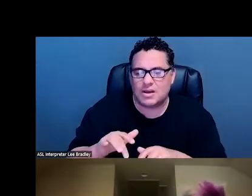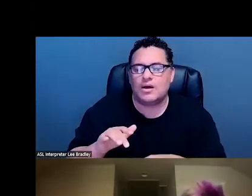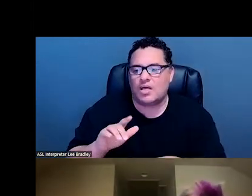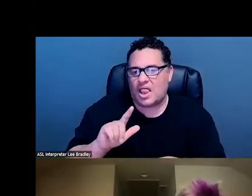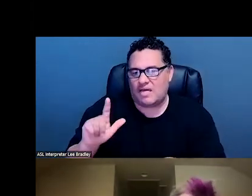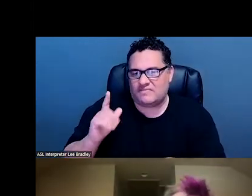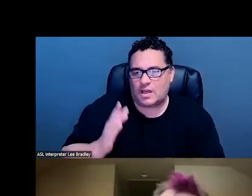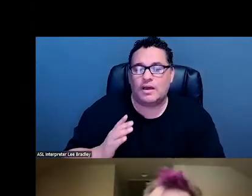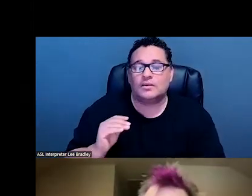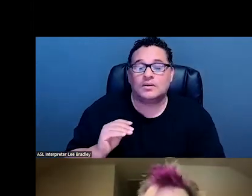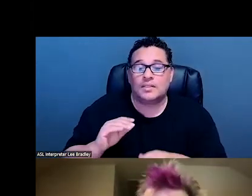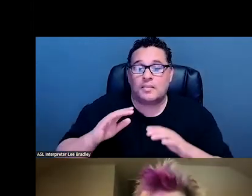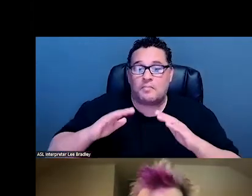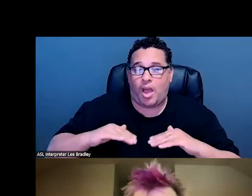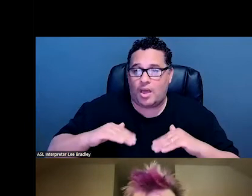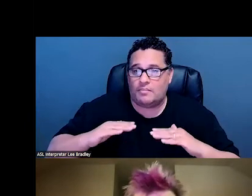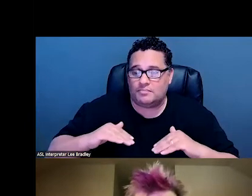AT THE VERY BOTTOM VERY IMPORTANT,